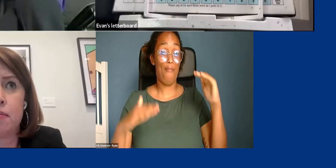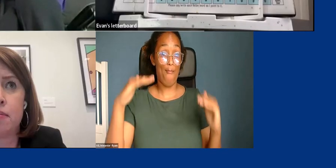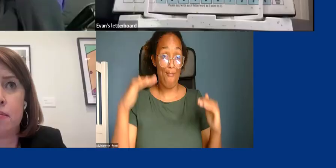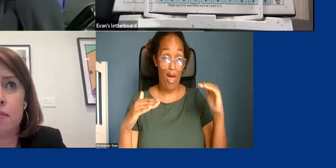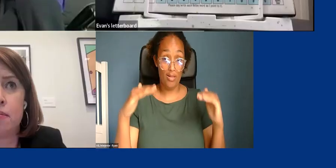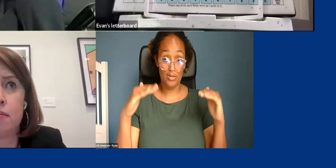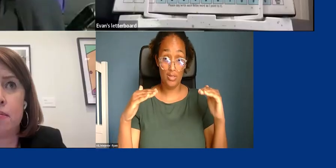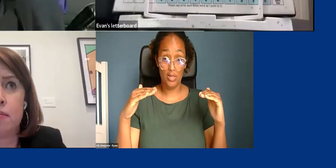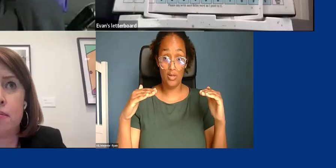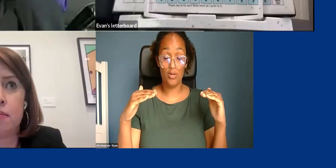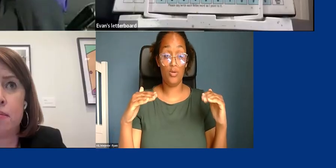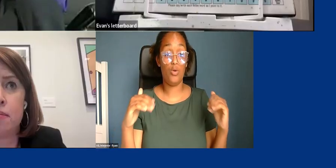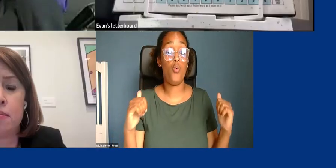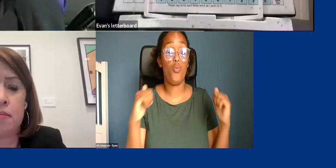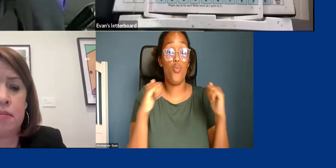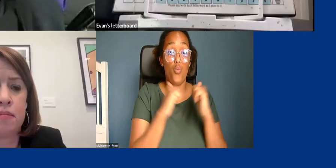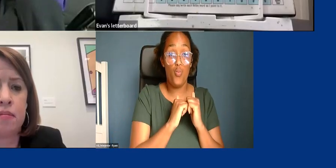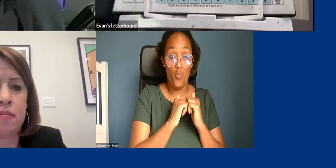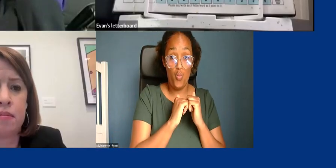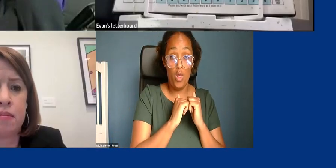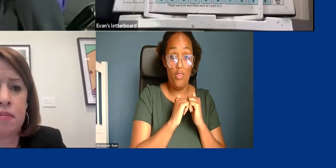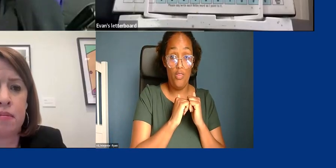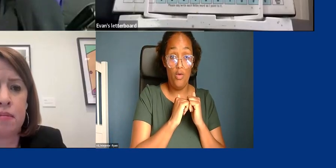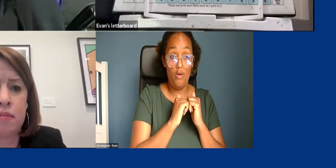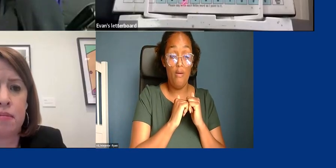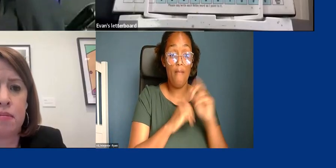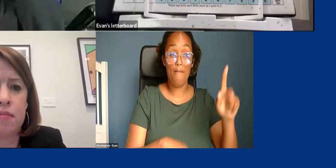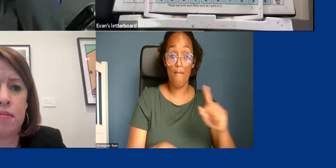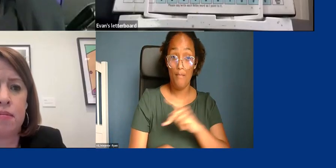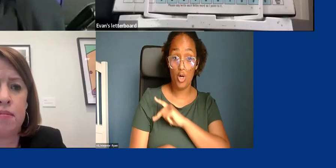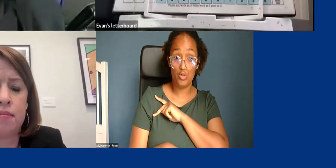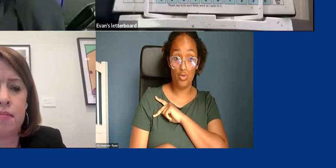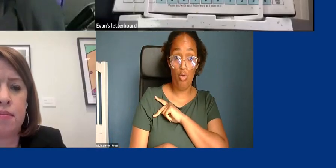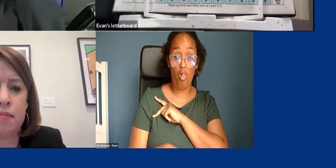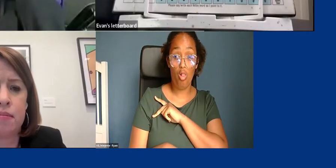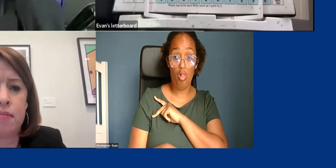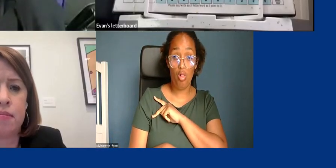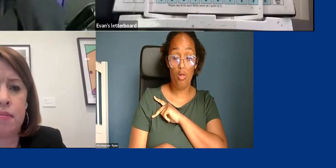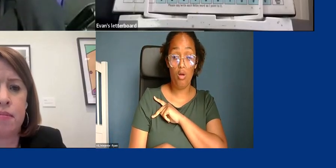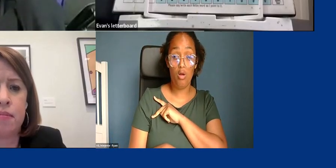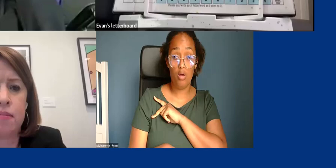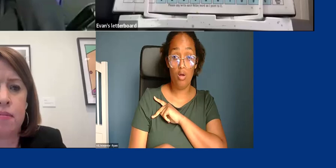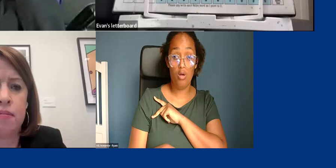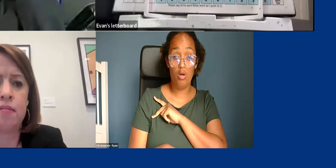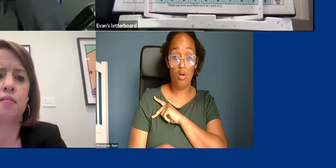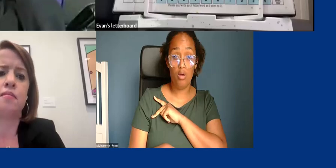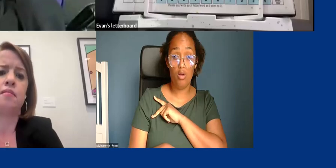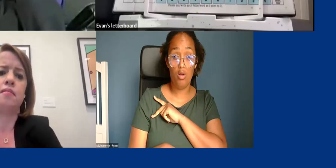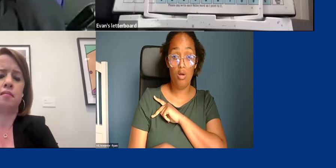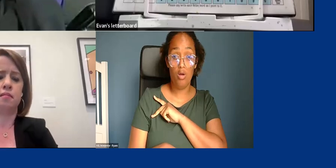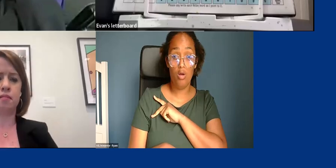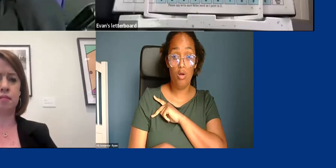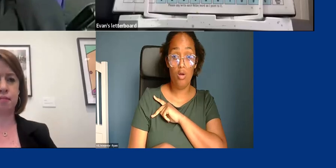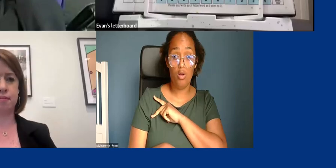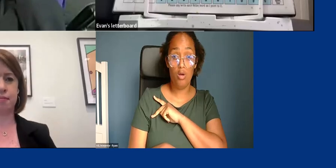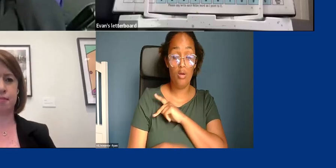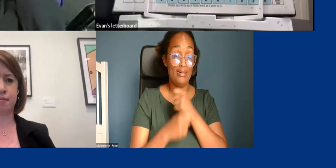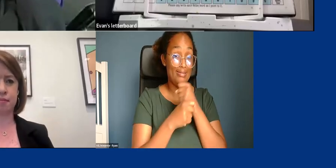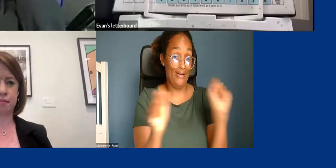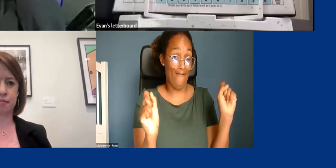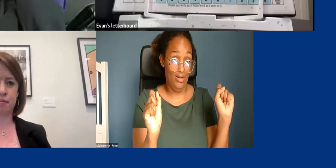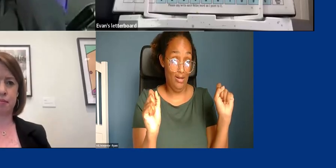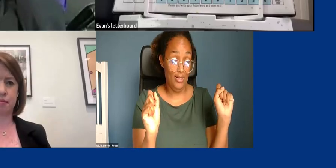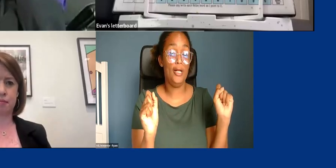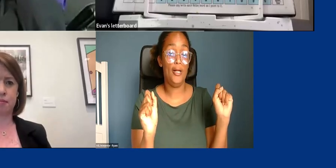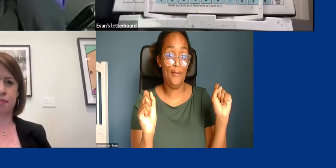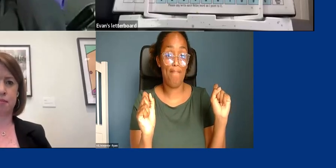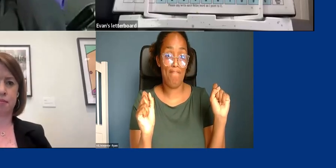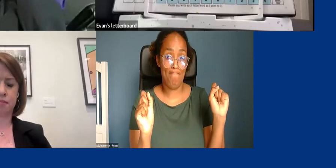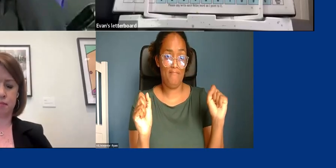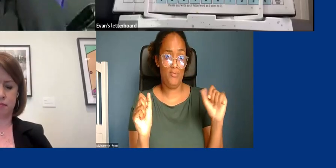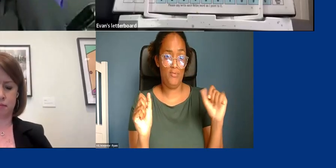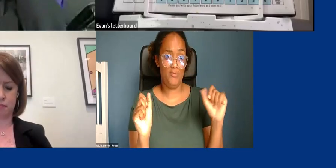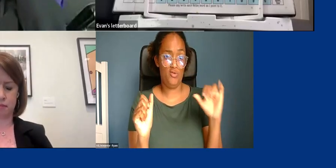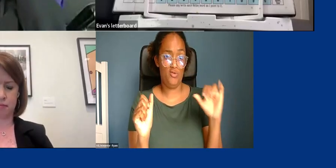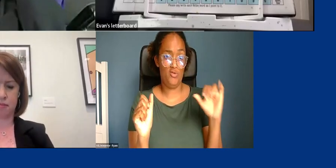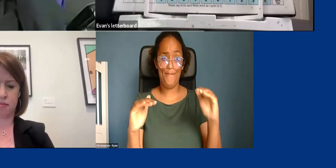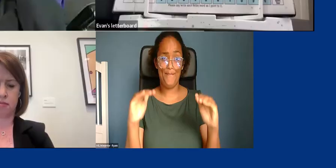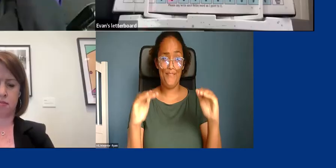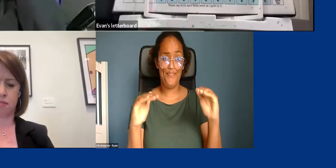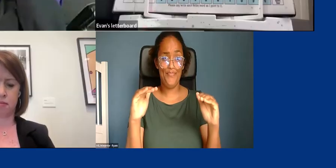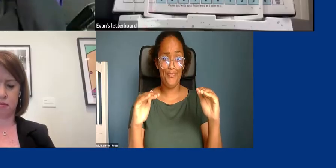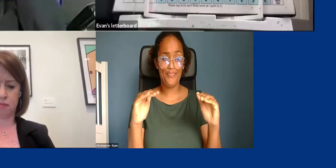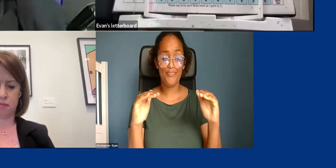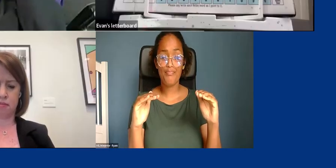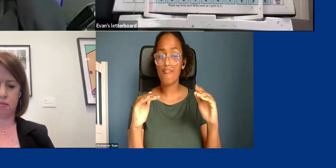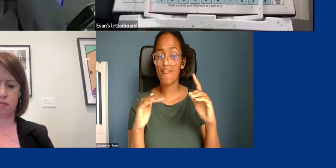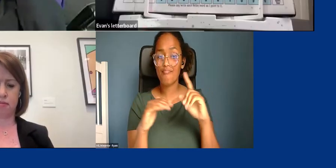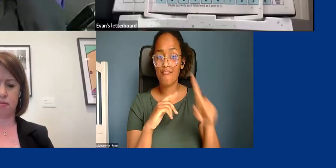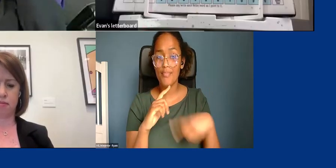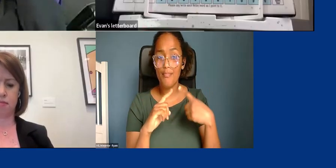R-S personal S-A-F safety is about E